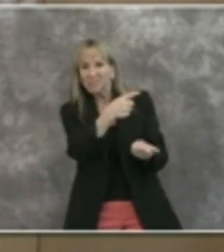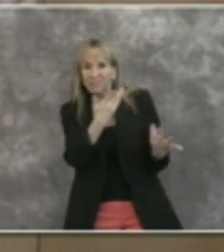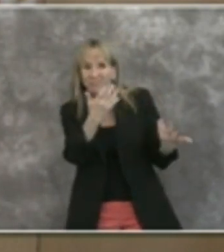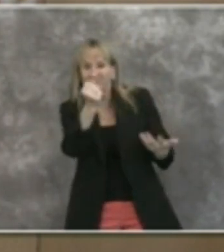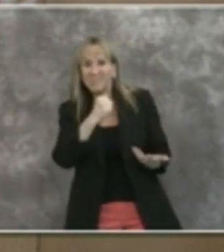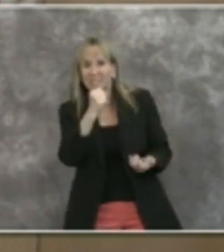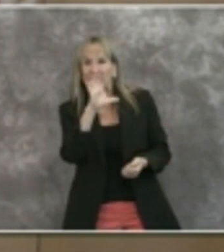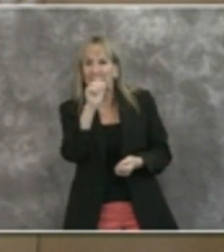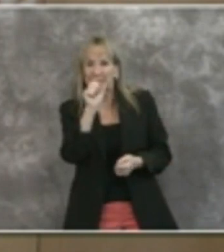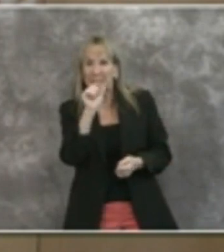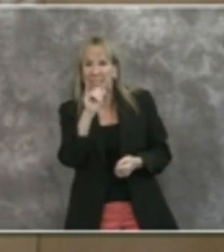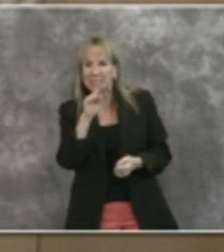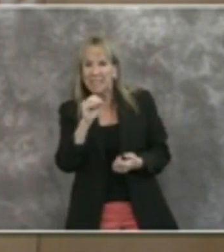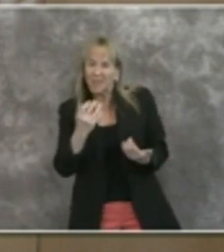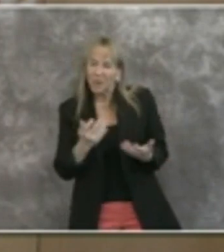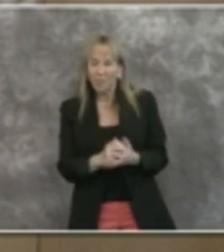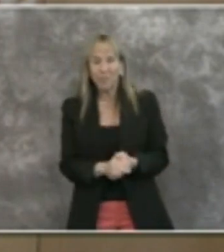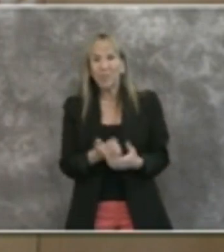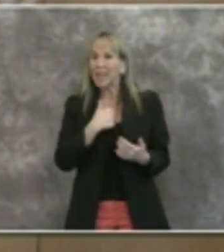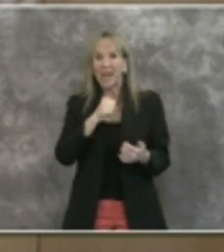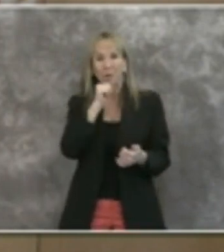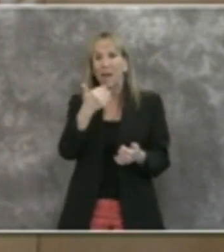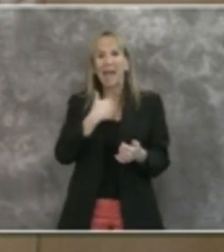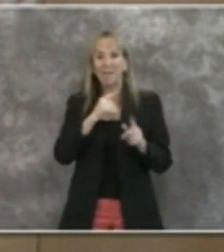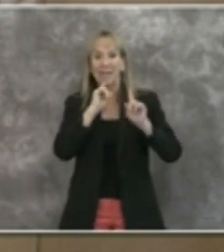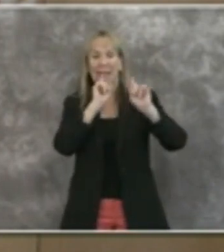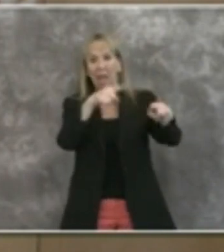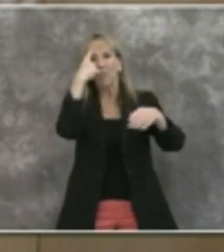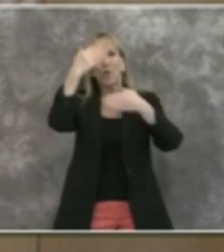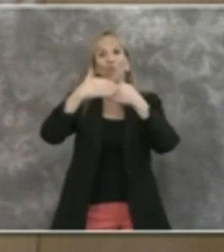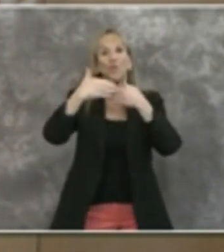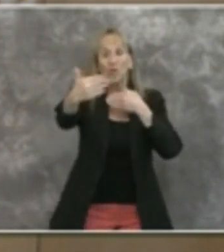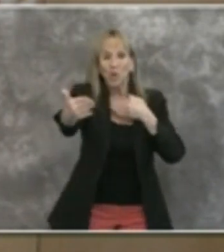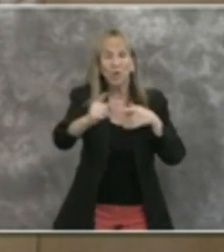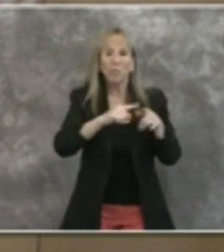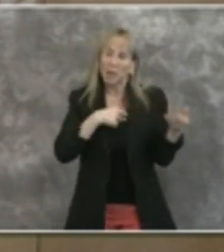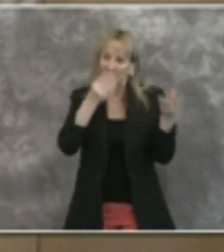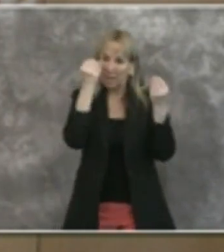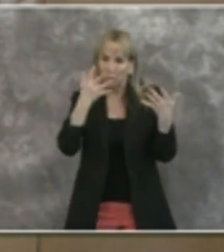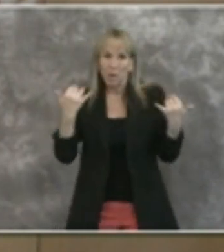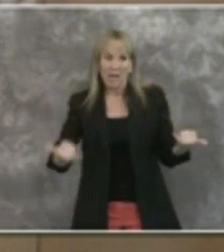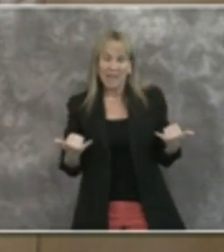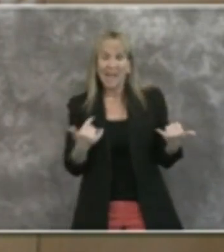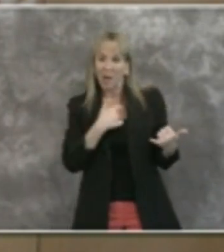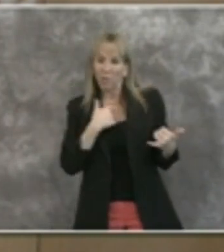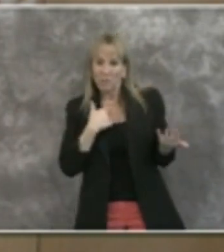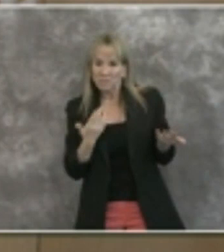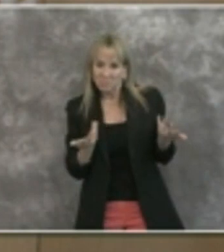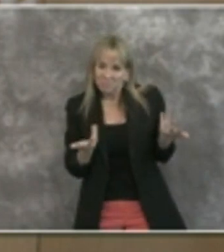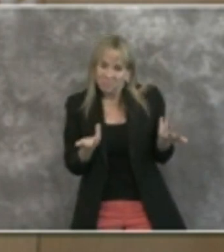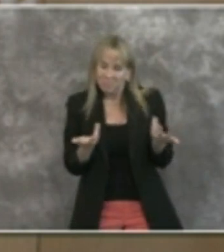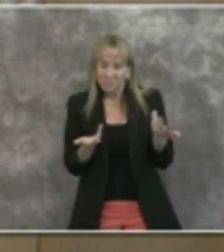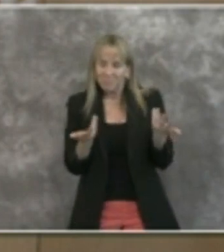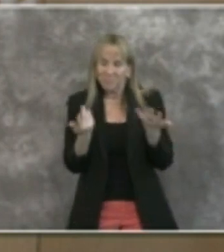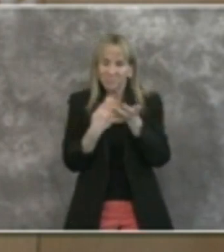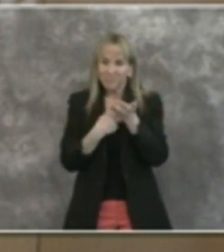CANNOT BE MORE A CLEAR THAN THAT AND WE WILL WORK THROUGH CDC TO DETERMINE IF WE ADDRESS